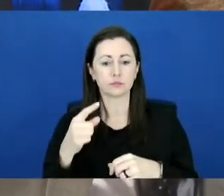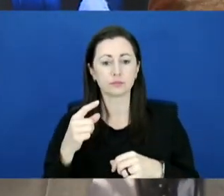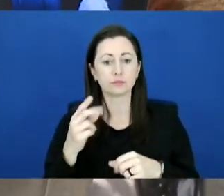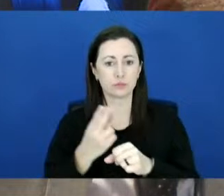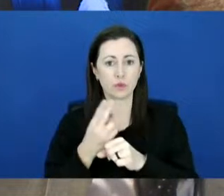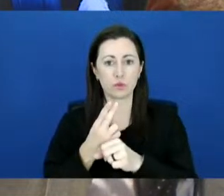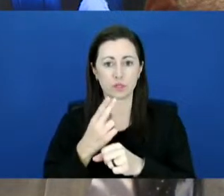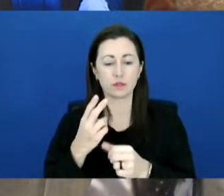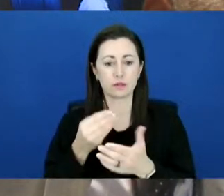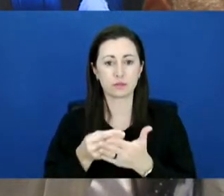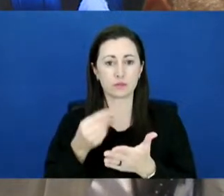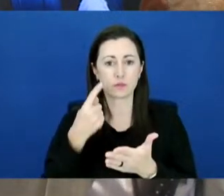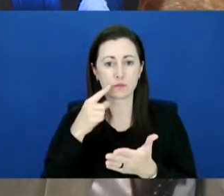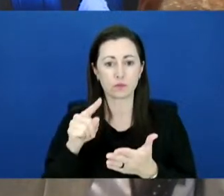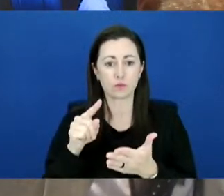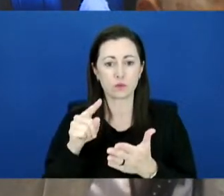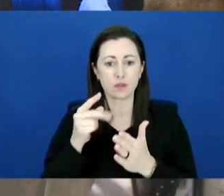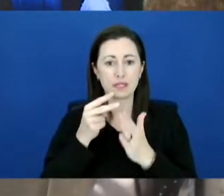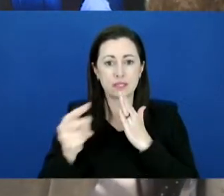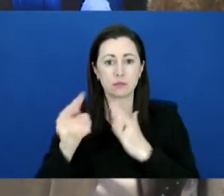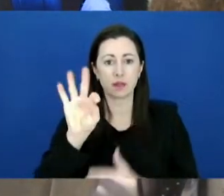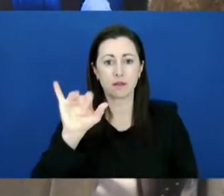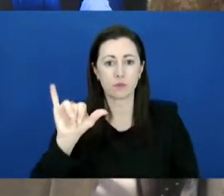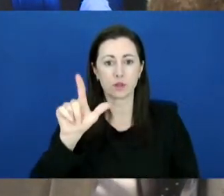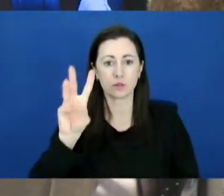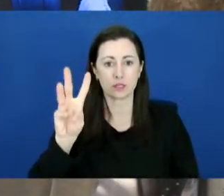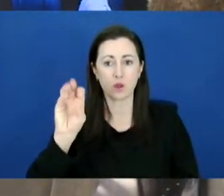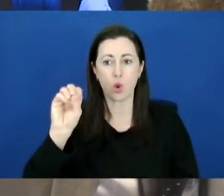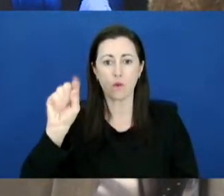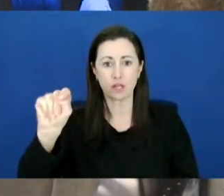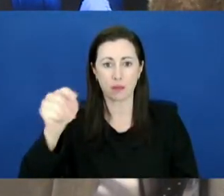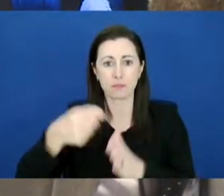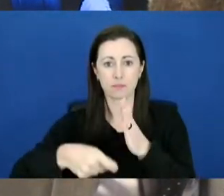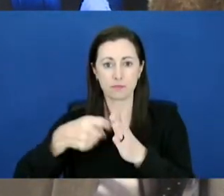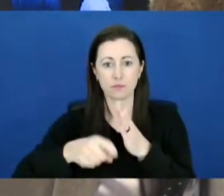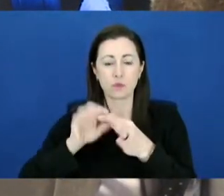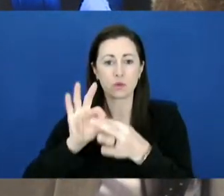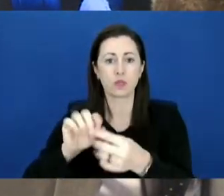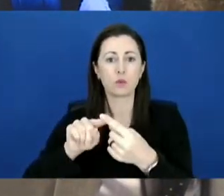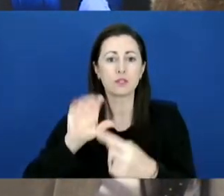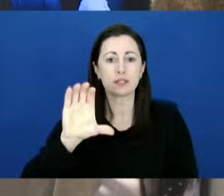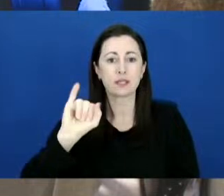YOU STATE -- SAY AGAIN WHAT IT